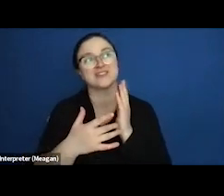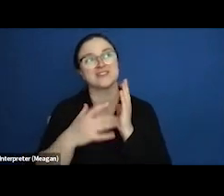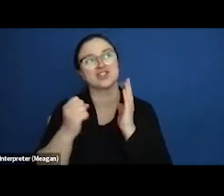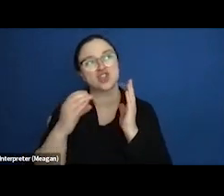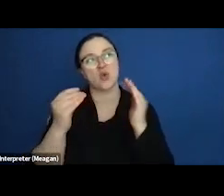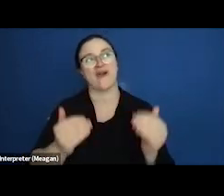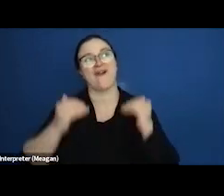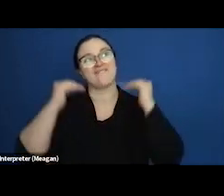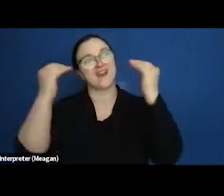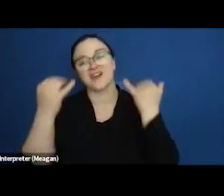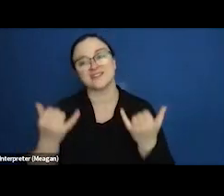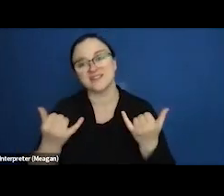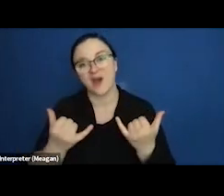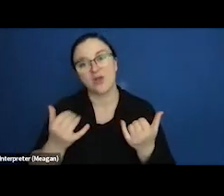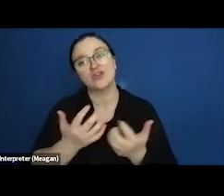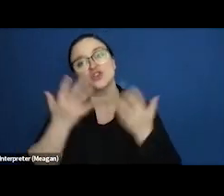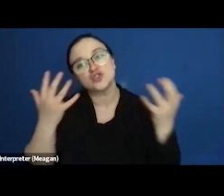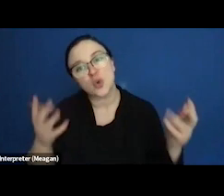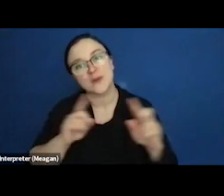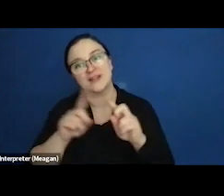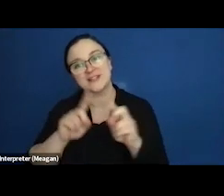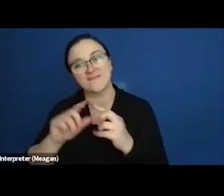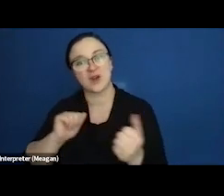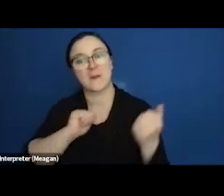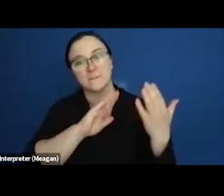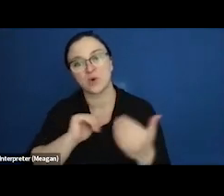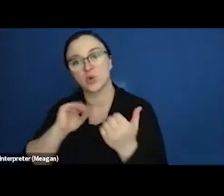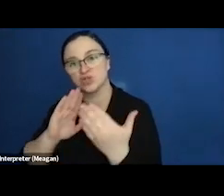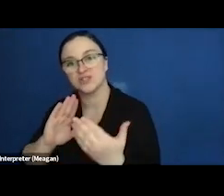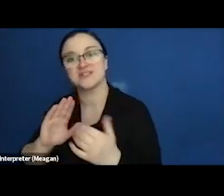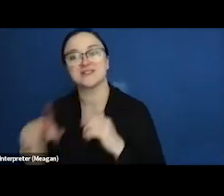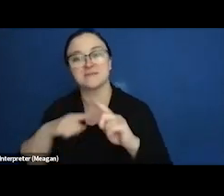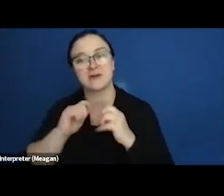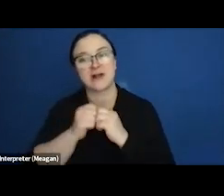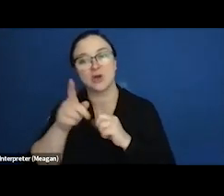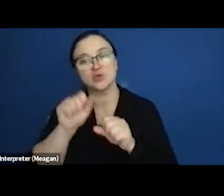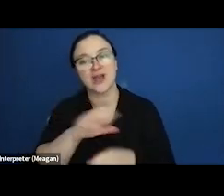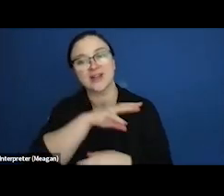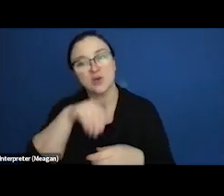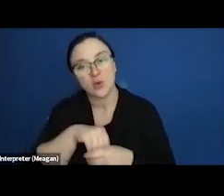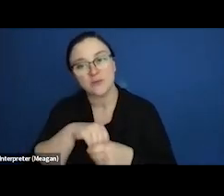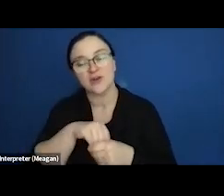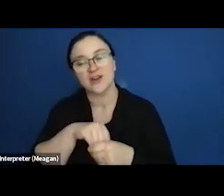There are just so many different ways in how you are able to incorporate even the methodology